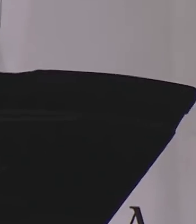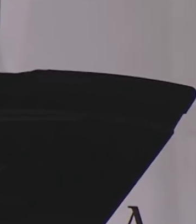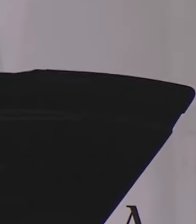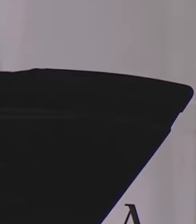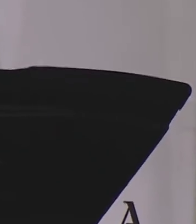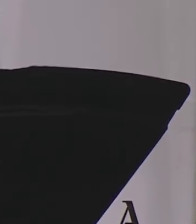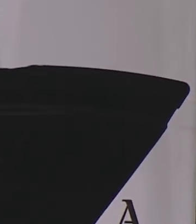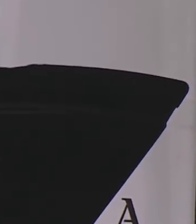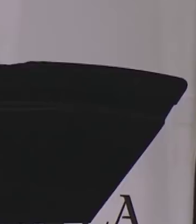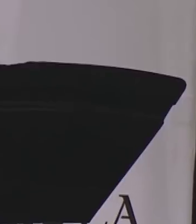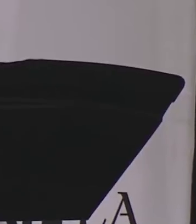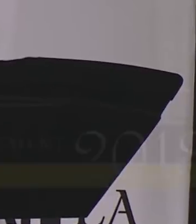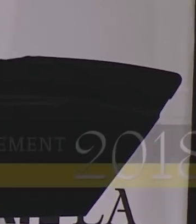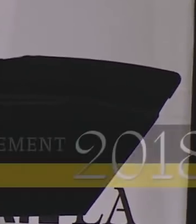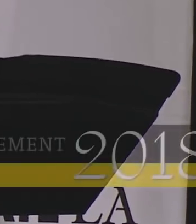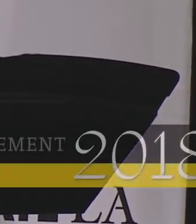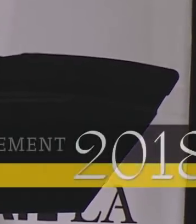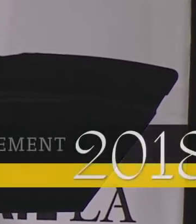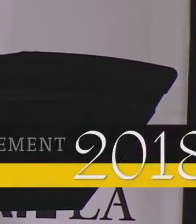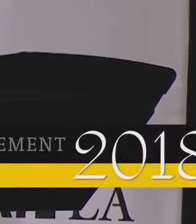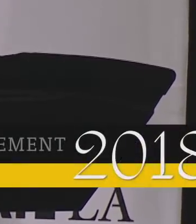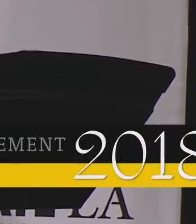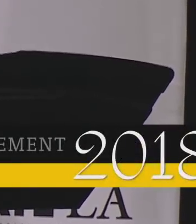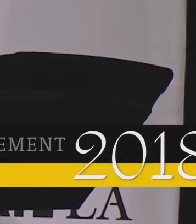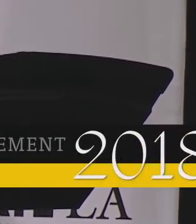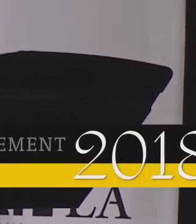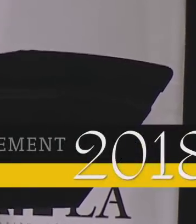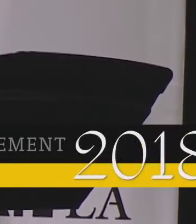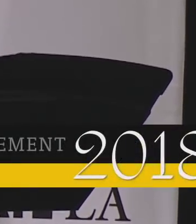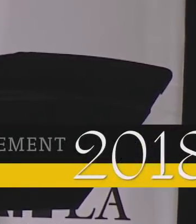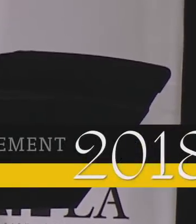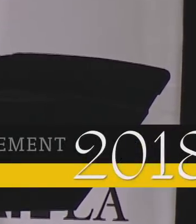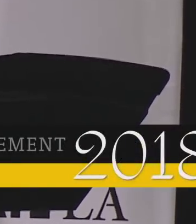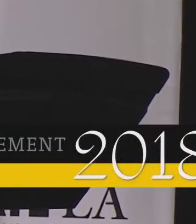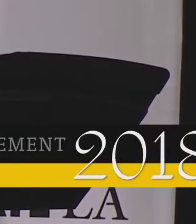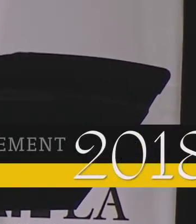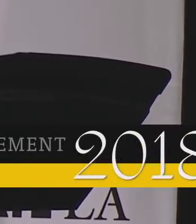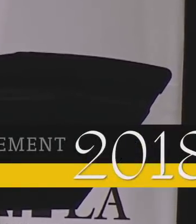WE DEDICATE OUR LIVES TO TRUTH AND PEACE AND RIGHT